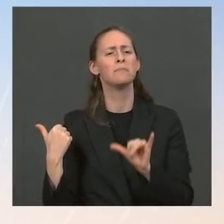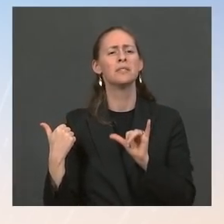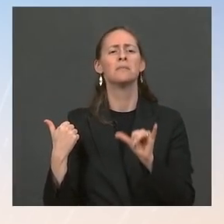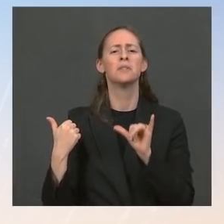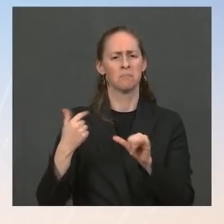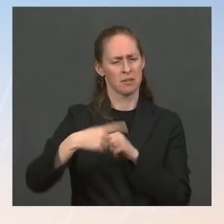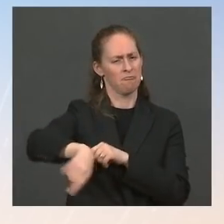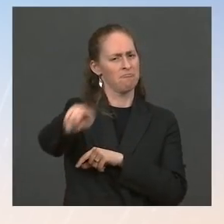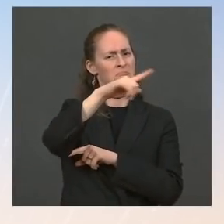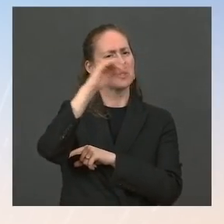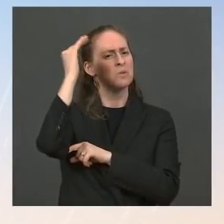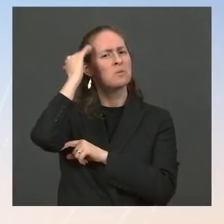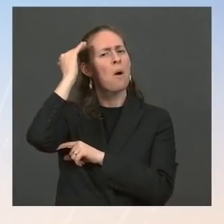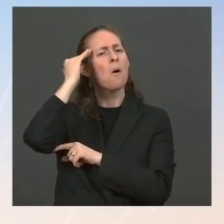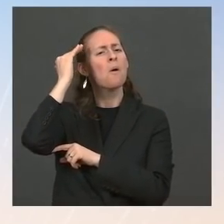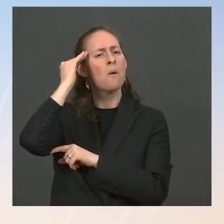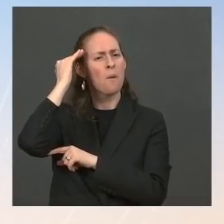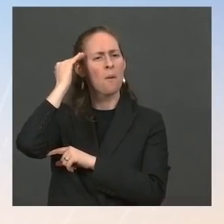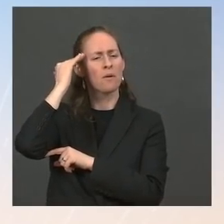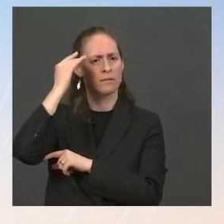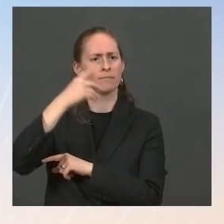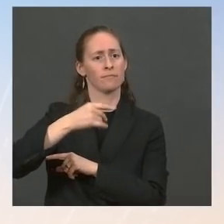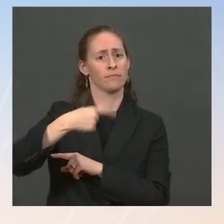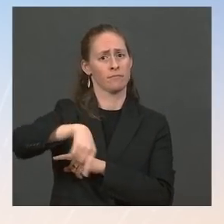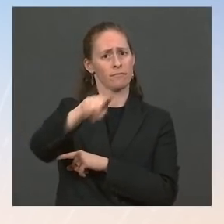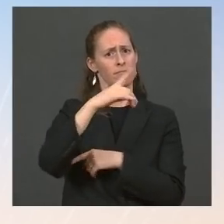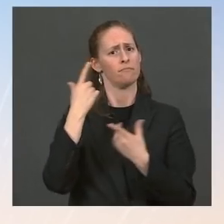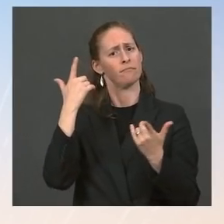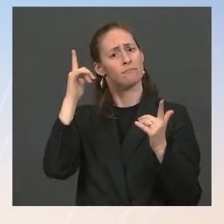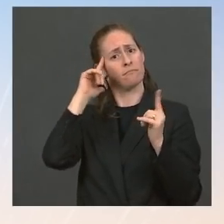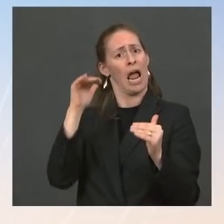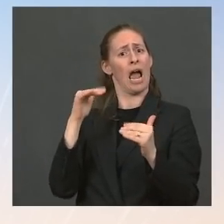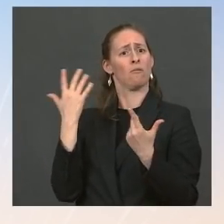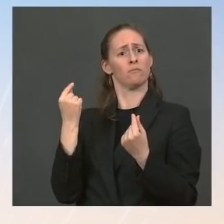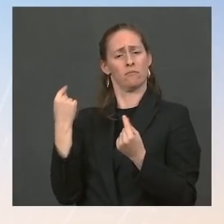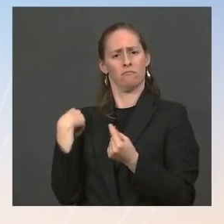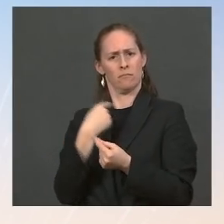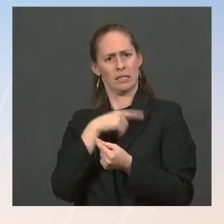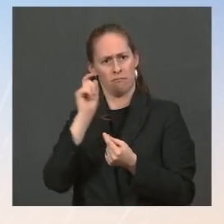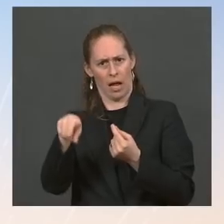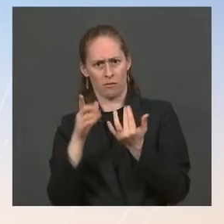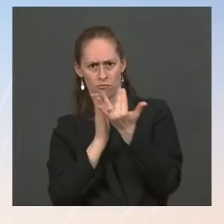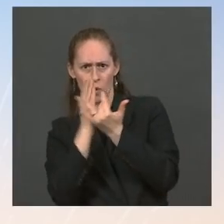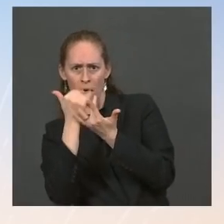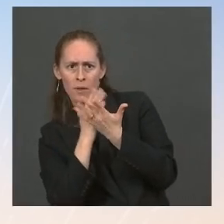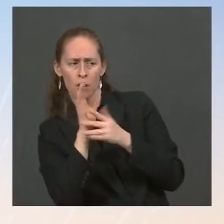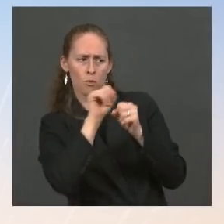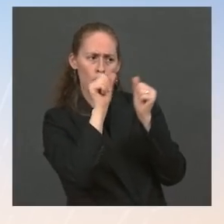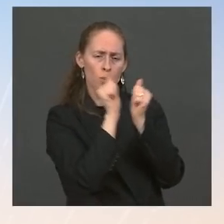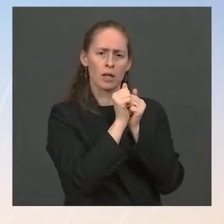They expect and hope for us to be able to work across the aisle. He'll also note that he is a President who is going --